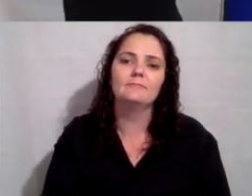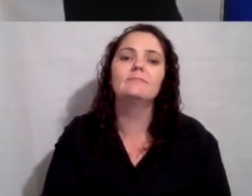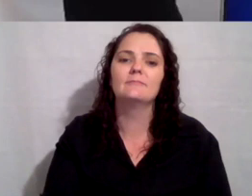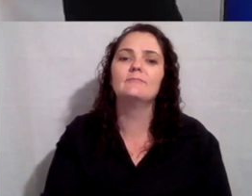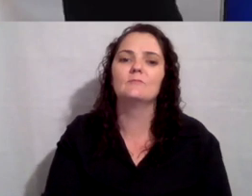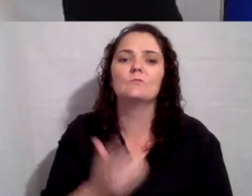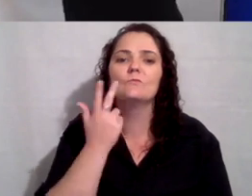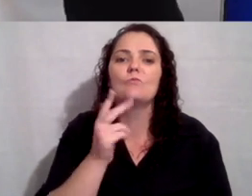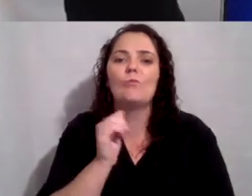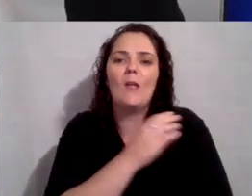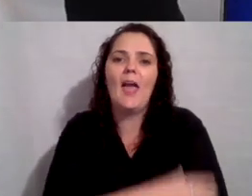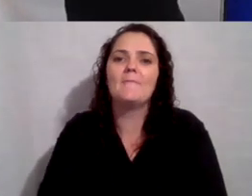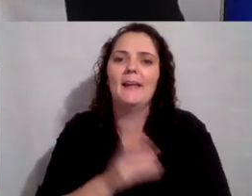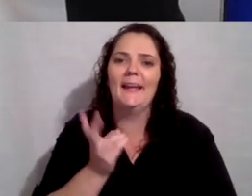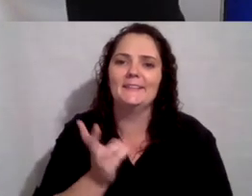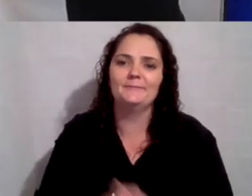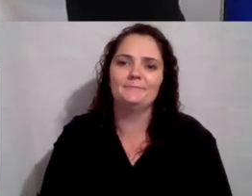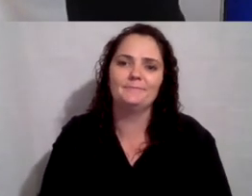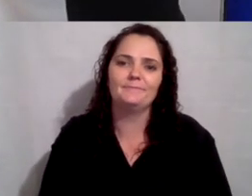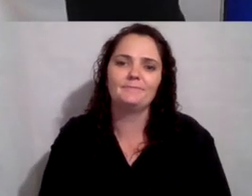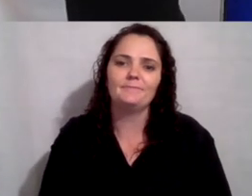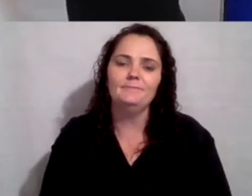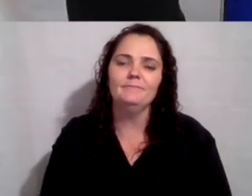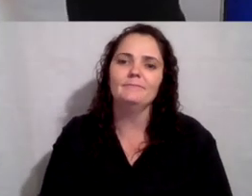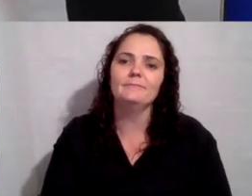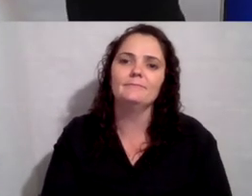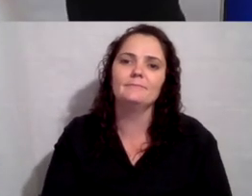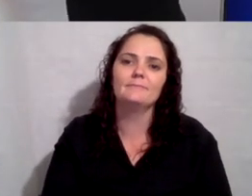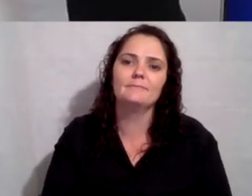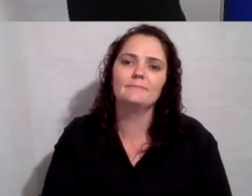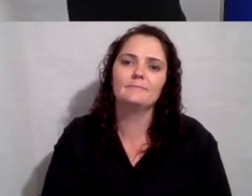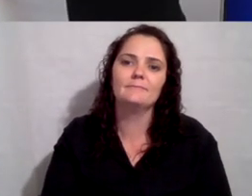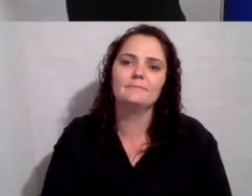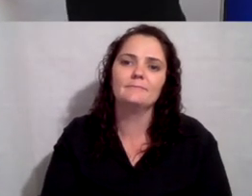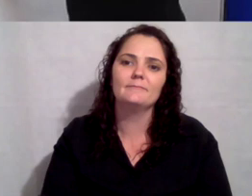Rachel's right arm, for most of you will be drawing Rachel's right arm or Atticus's left arm Alright let's do it